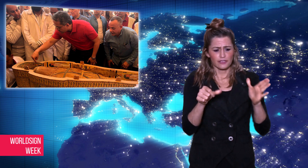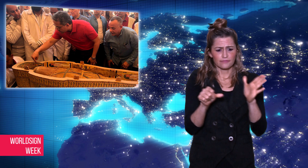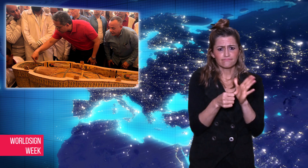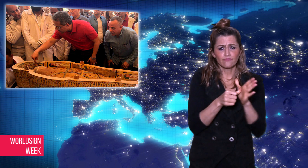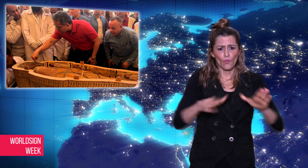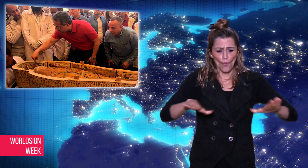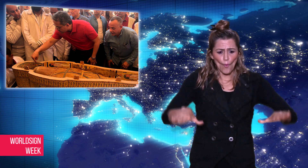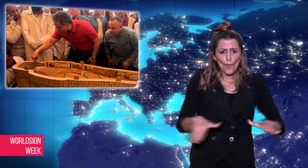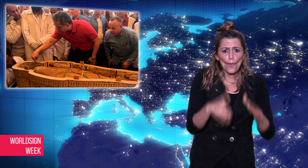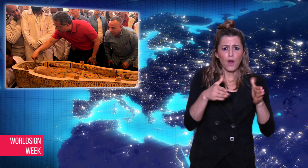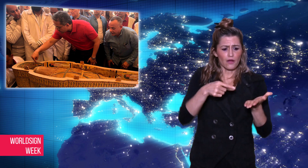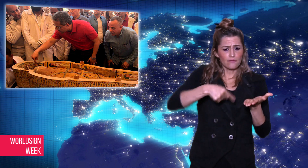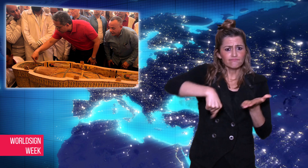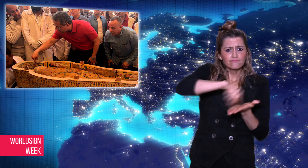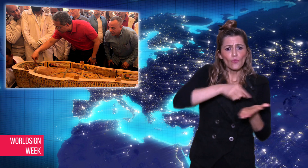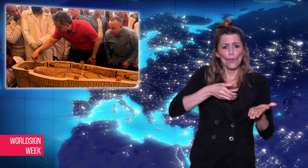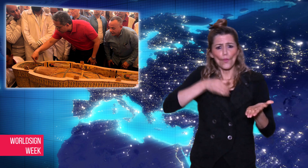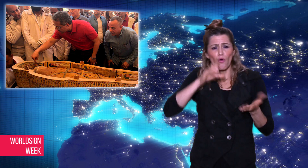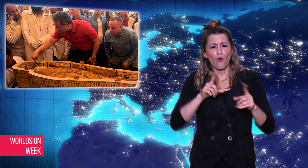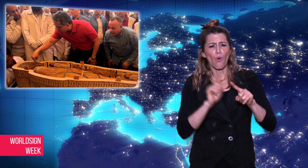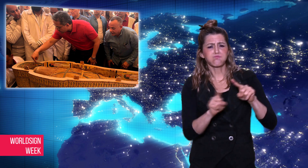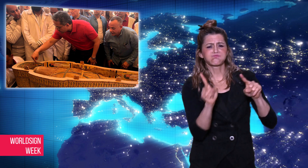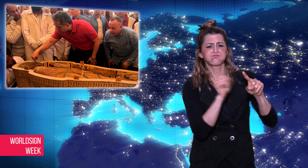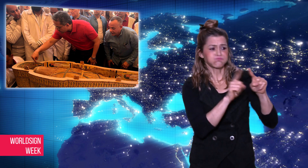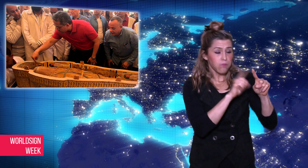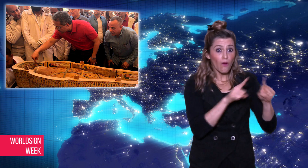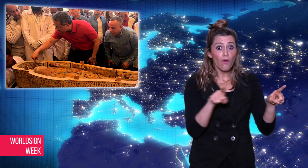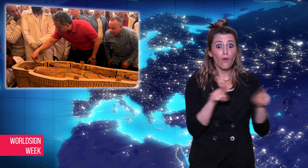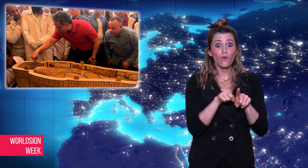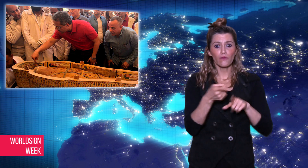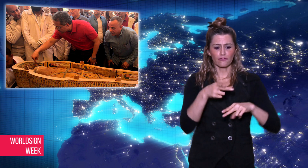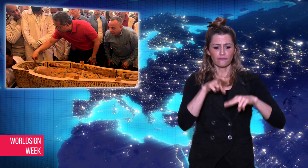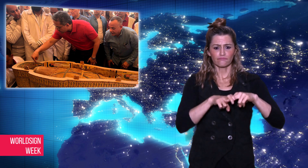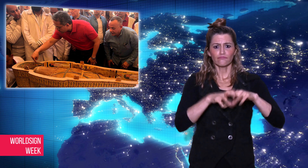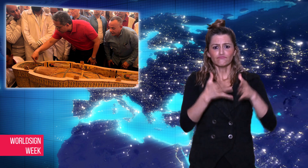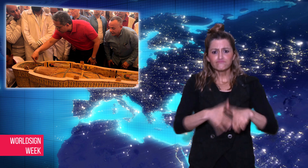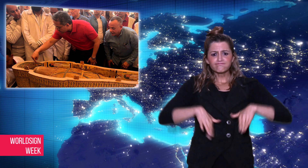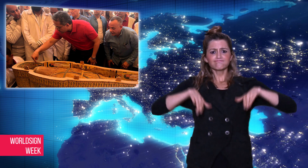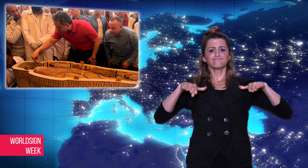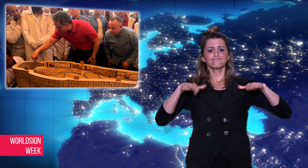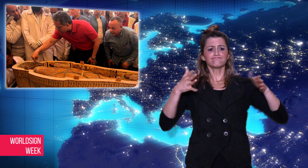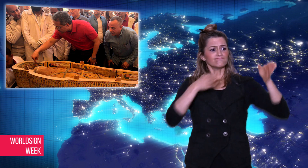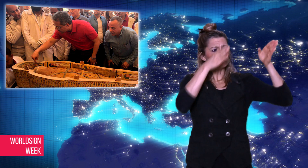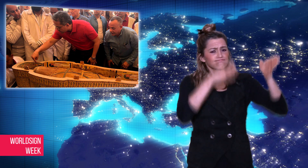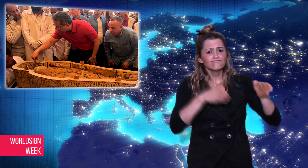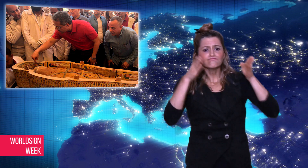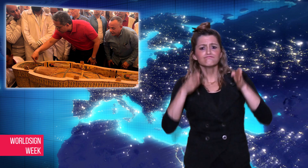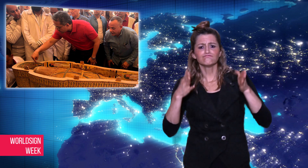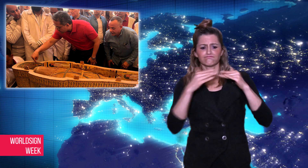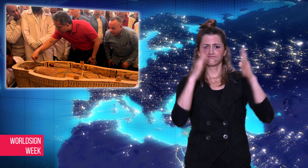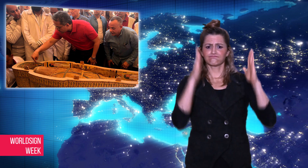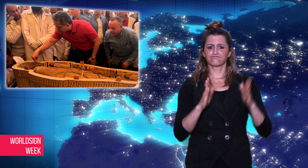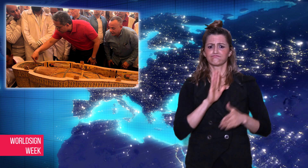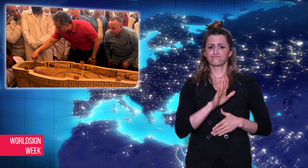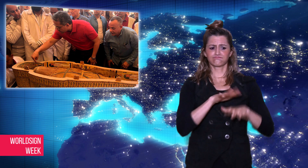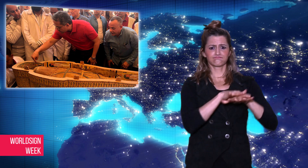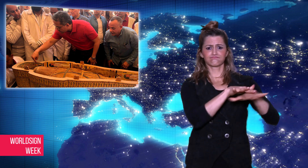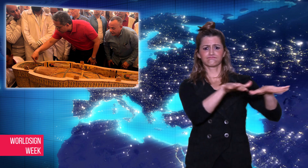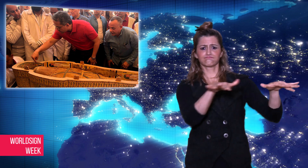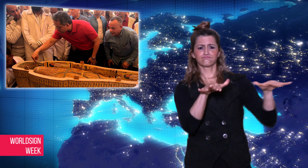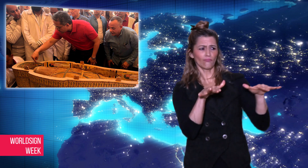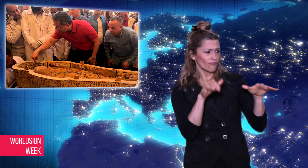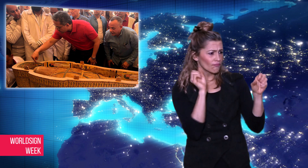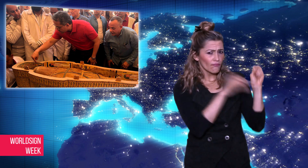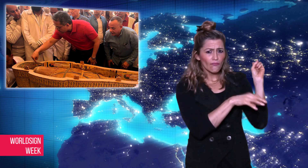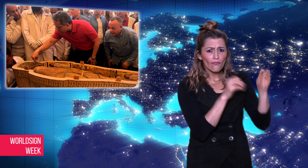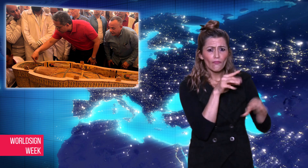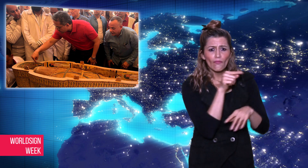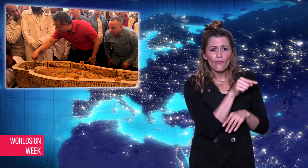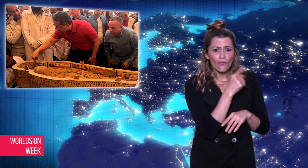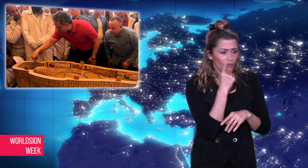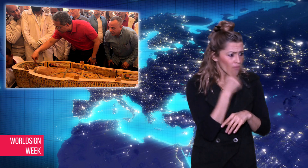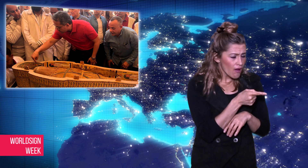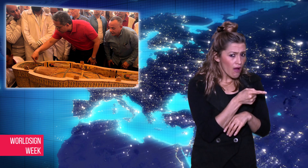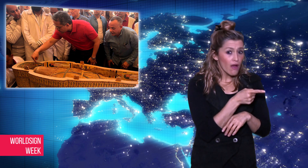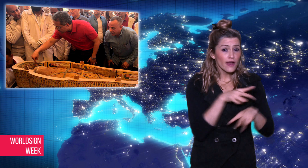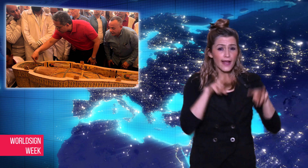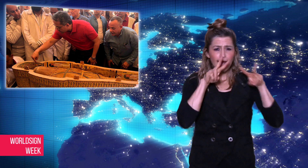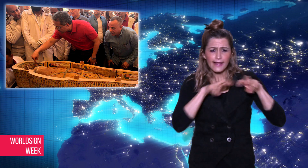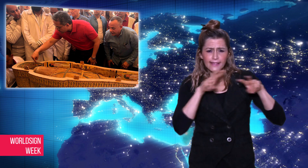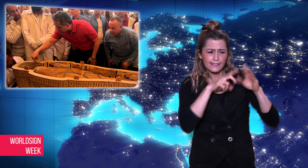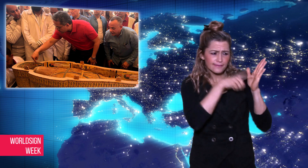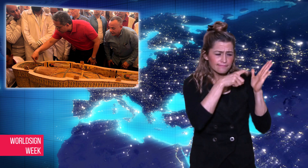believe Ancient Egyptians prepared royal tombs with